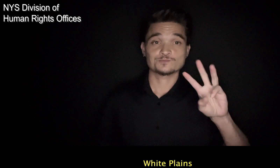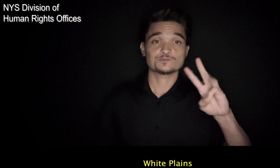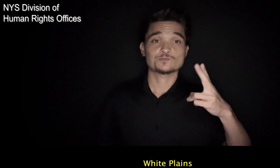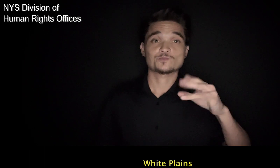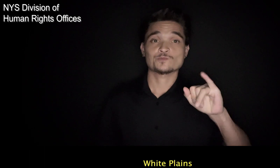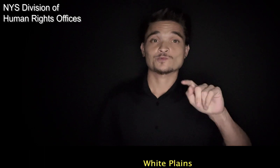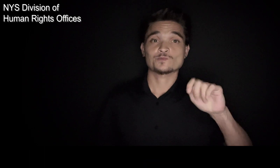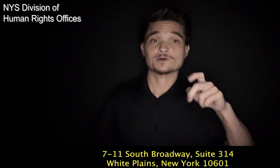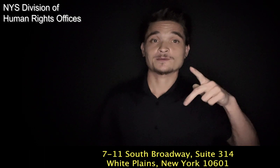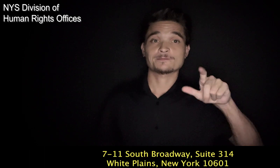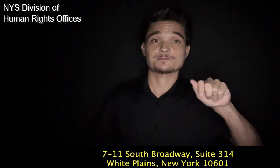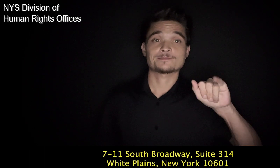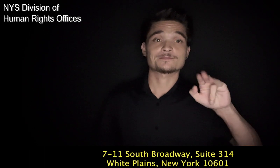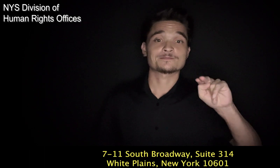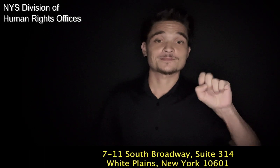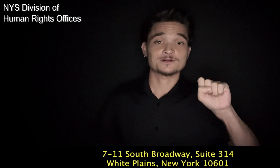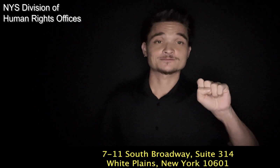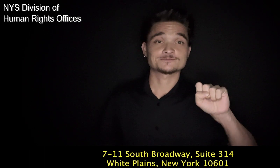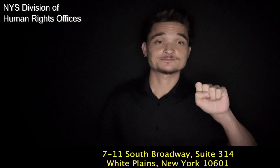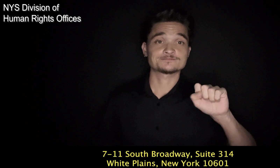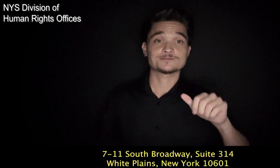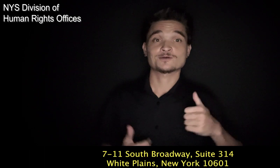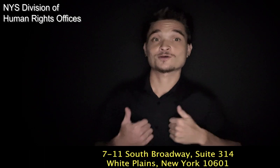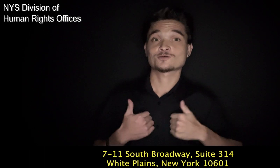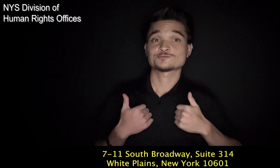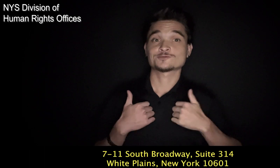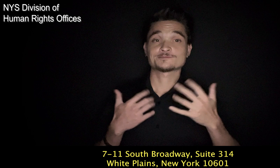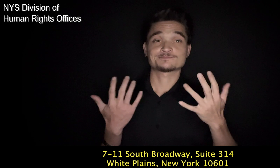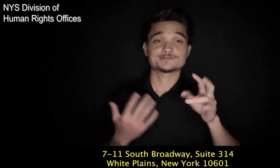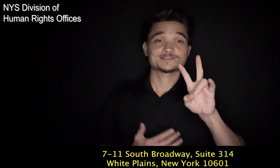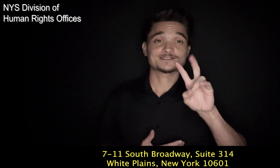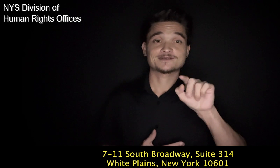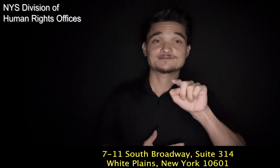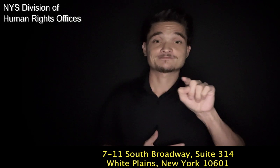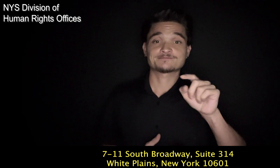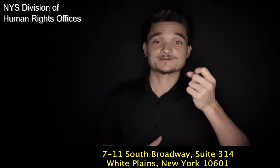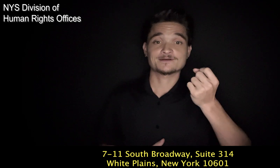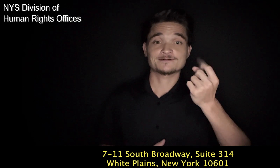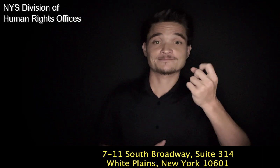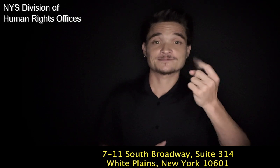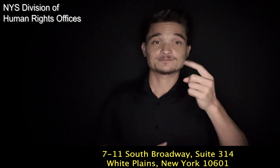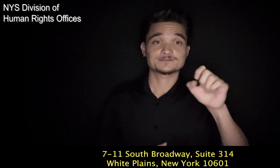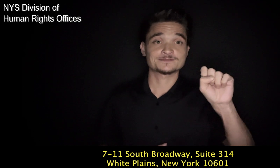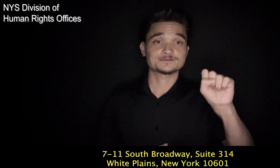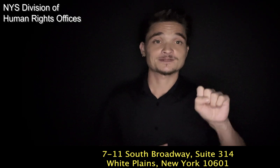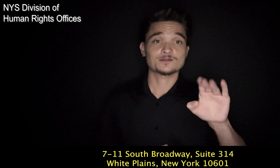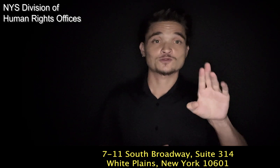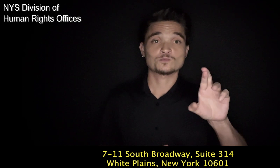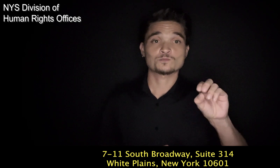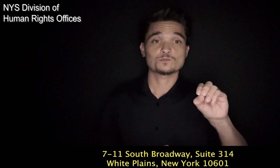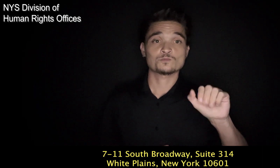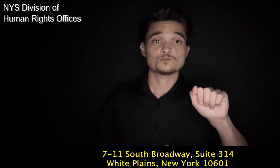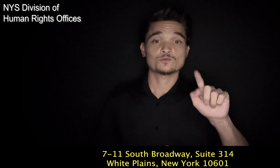White Plains 7-11 South Broadway, Suite 314 White Plains, New York 10601